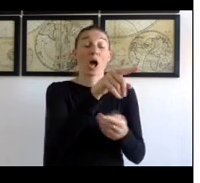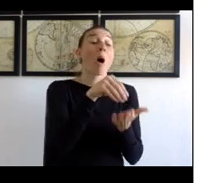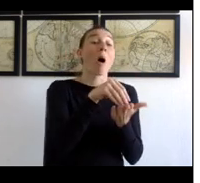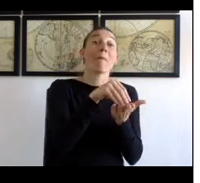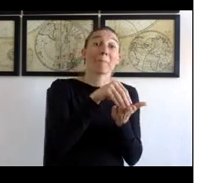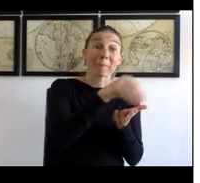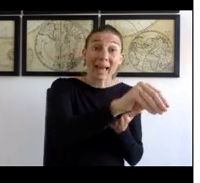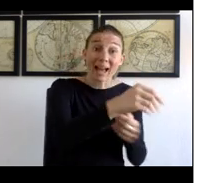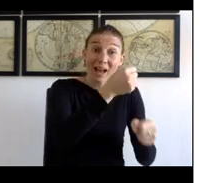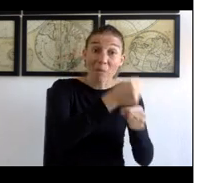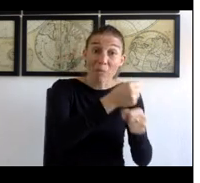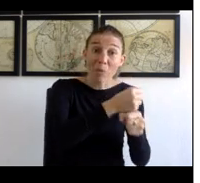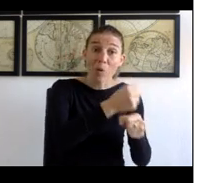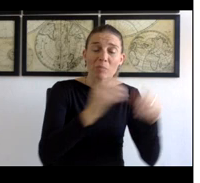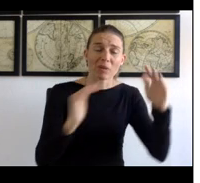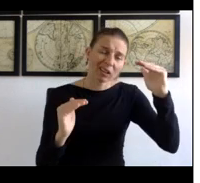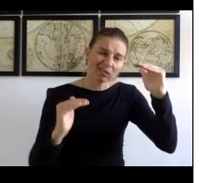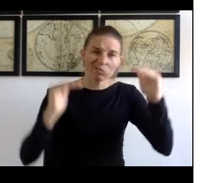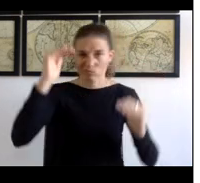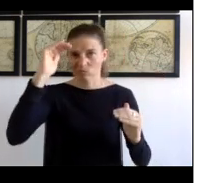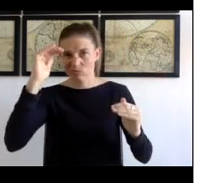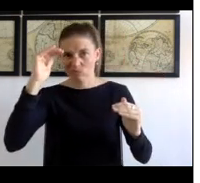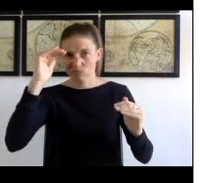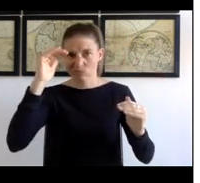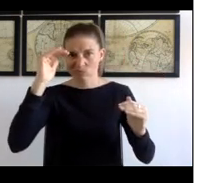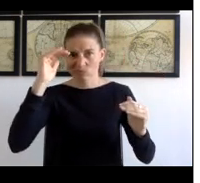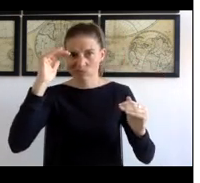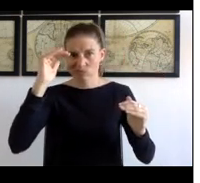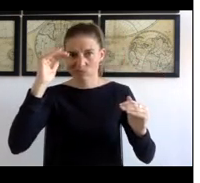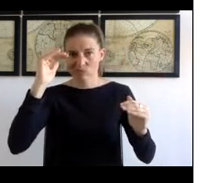to work as self-employed, as own account workers,